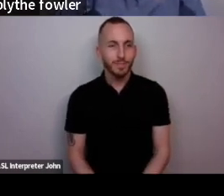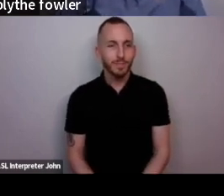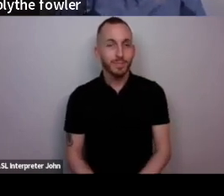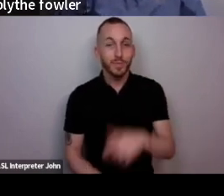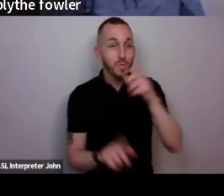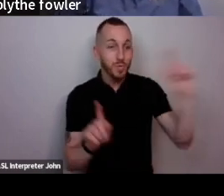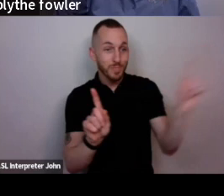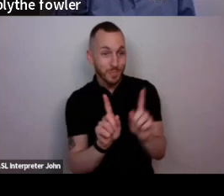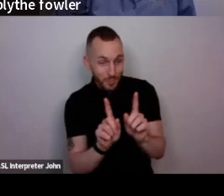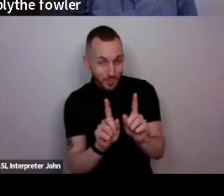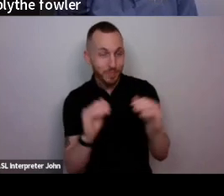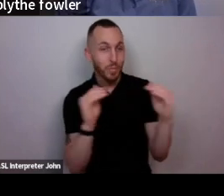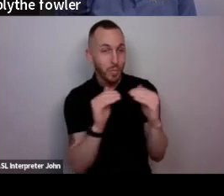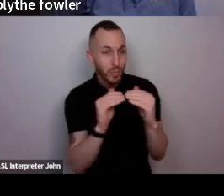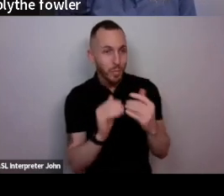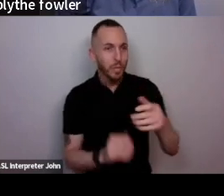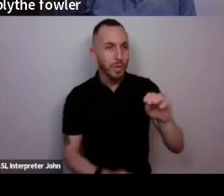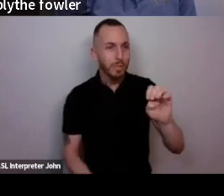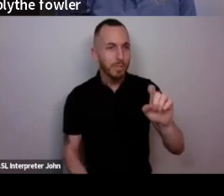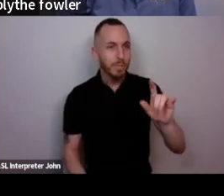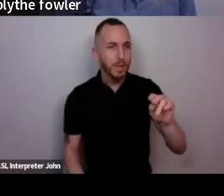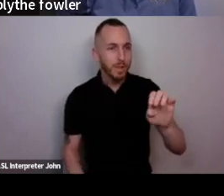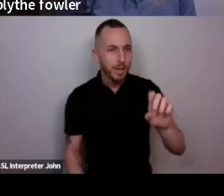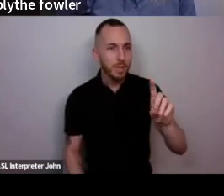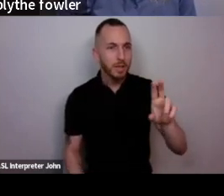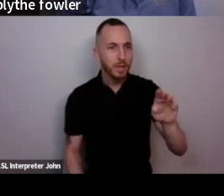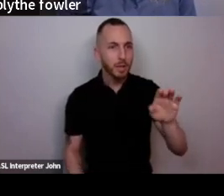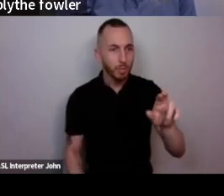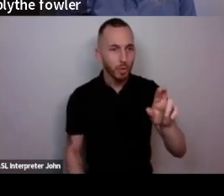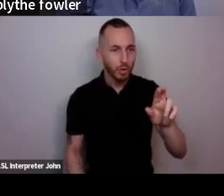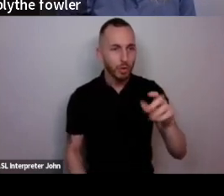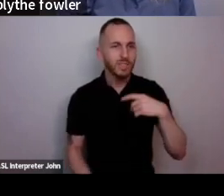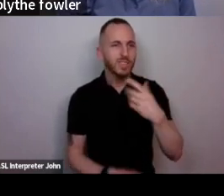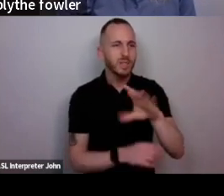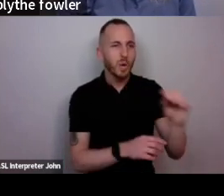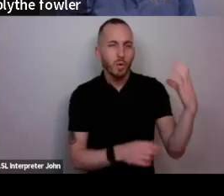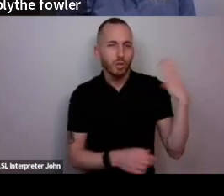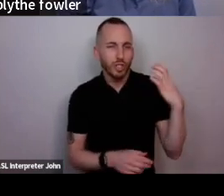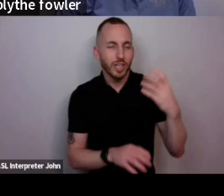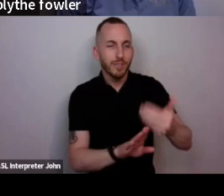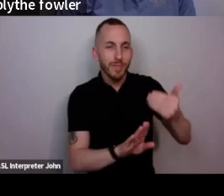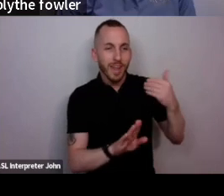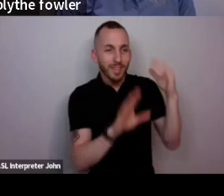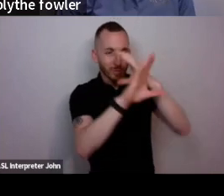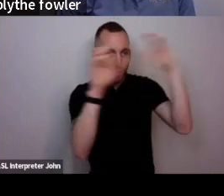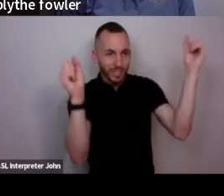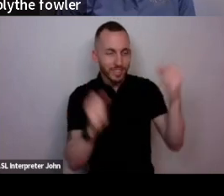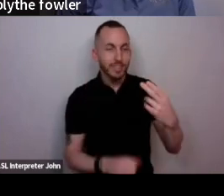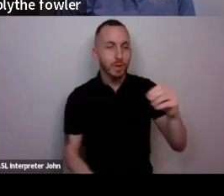Melanie serves as the Mental Health Chair and past President of Hope Animal-Assisted Crisis Response.